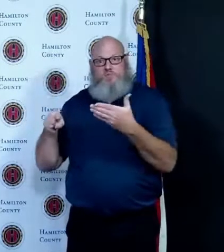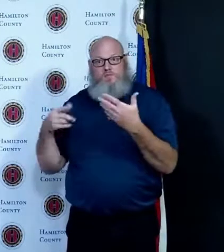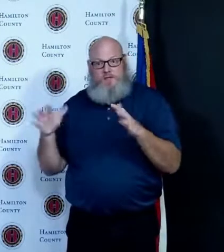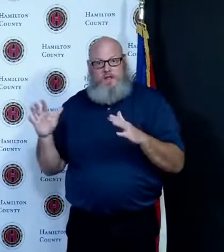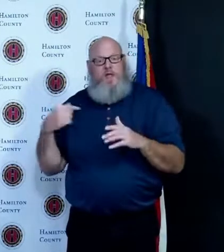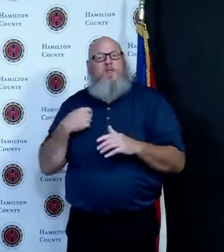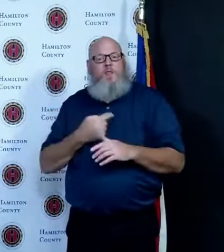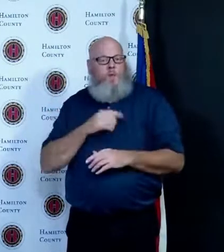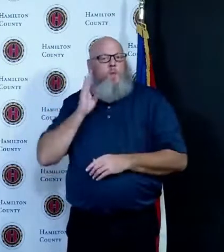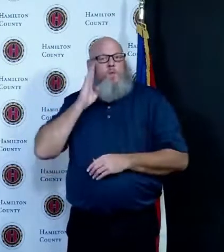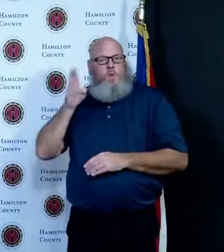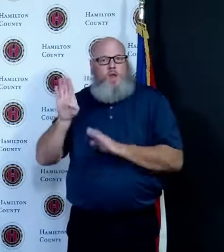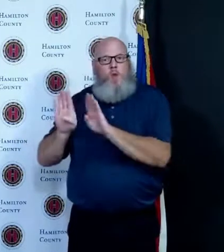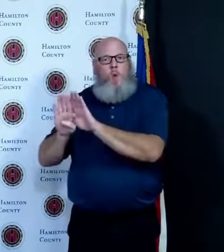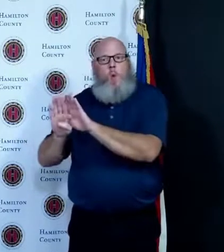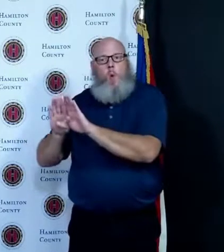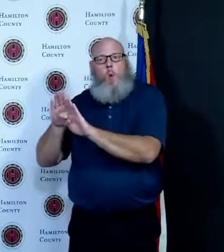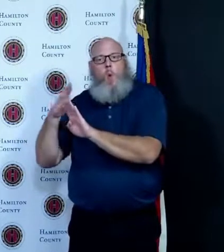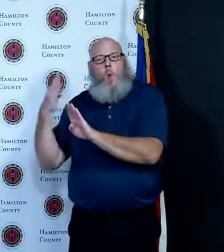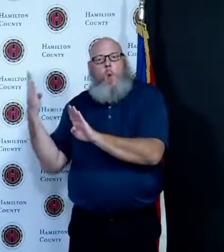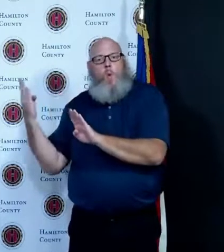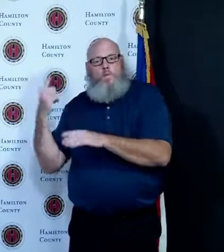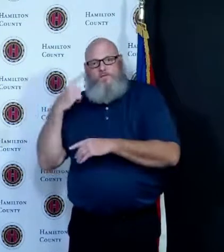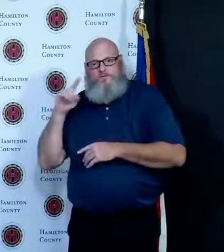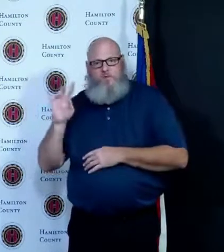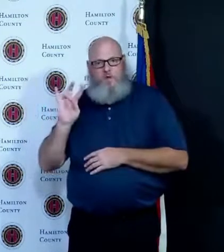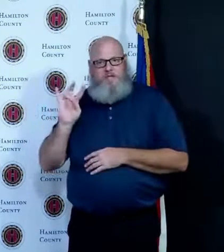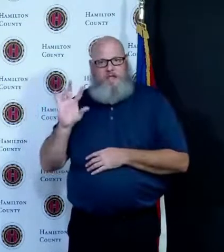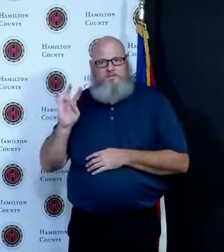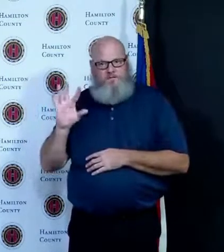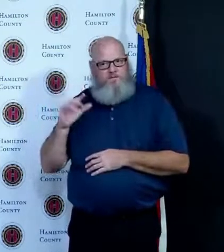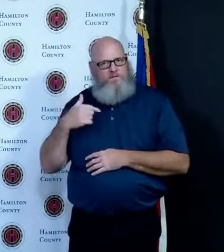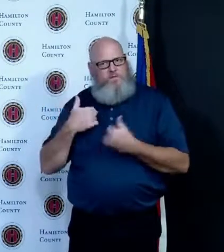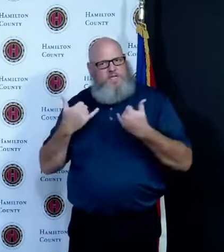to say thank you for your patience we continue to work fast and hard while we work through this